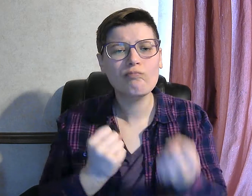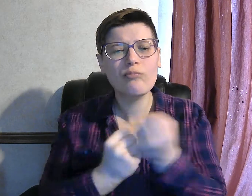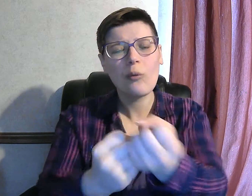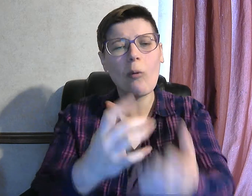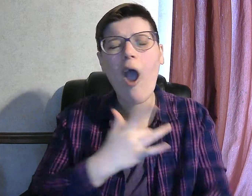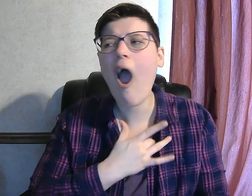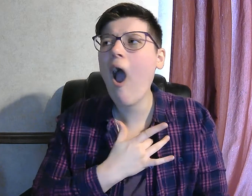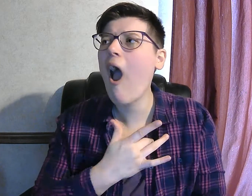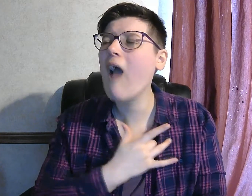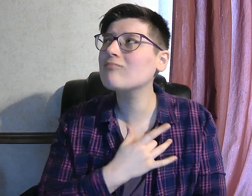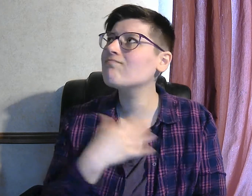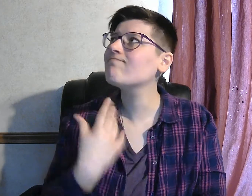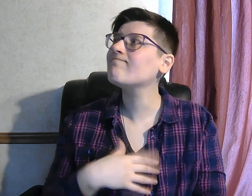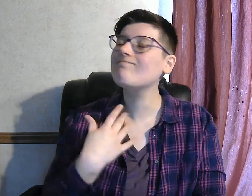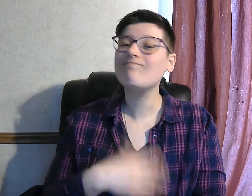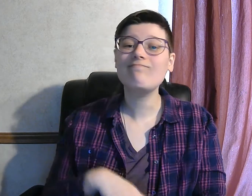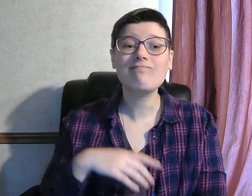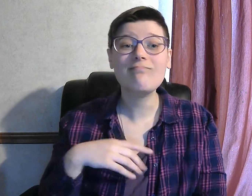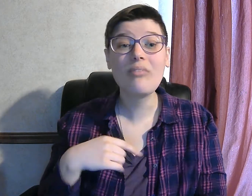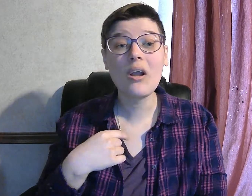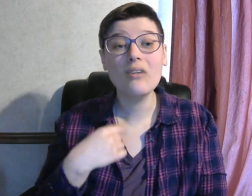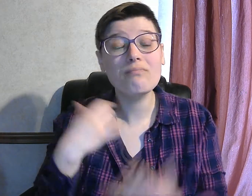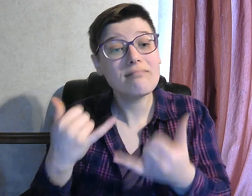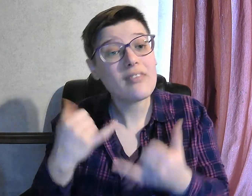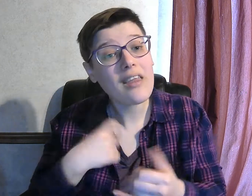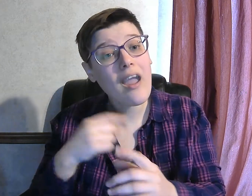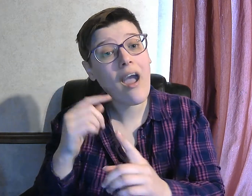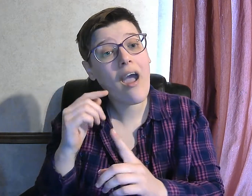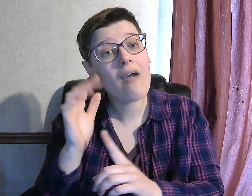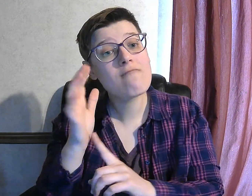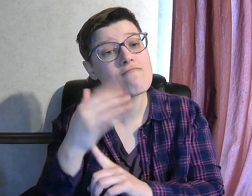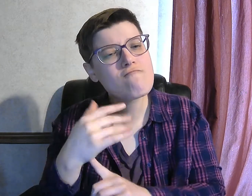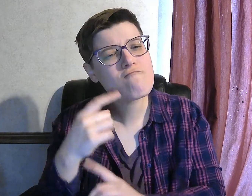Like, wow! I really...thank you! Your support is really heart-touching!